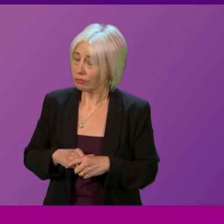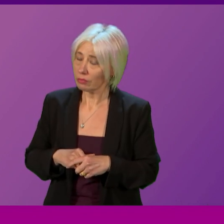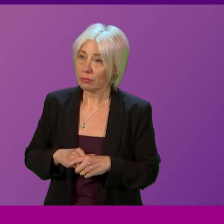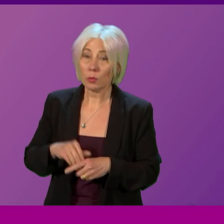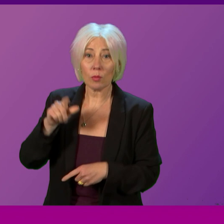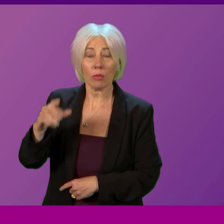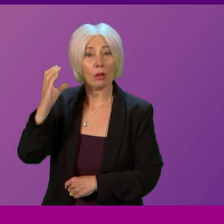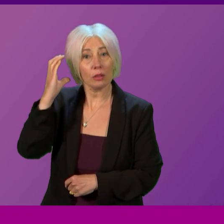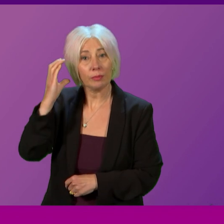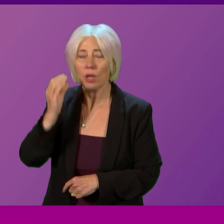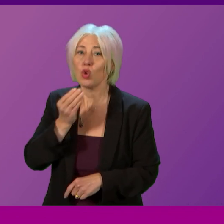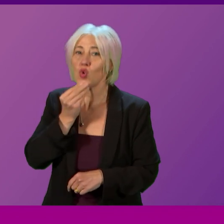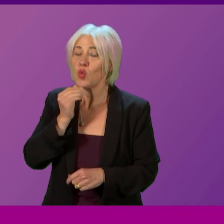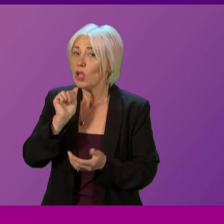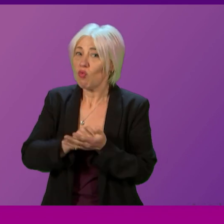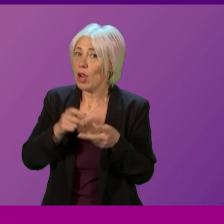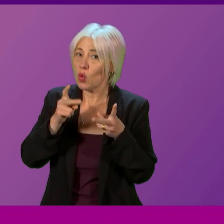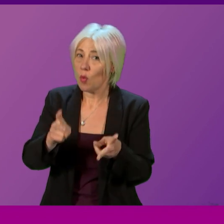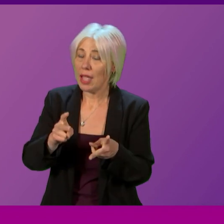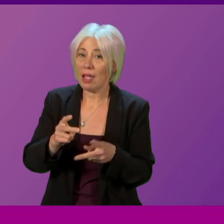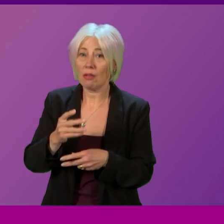The phones have been misused nearly 5,000 times.